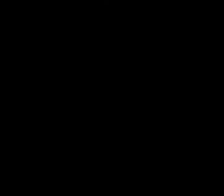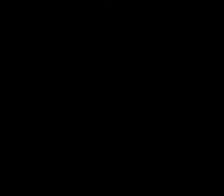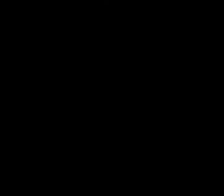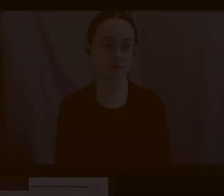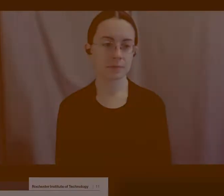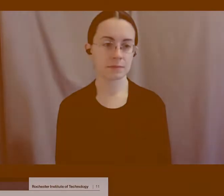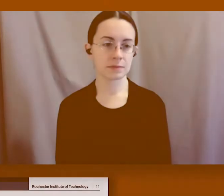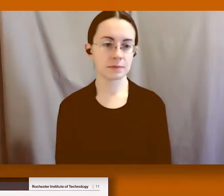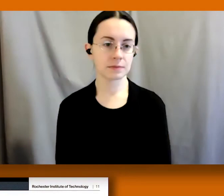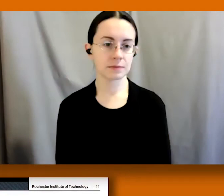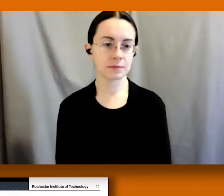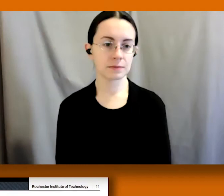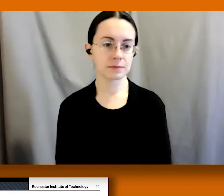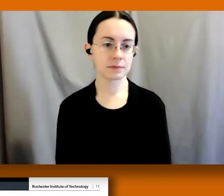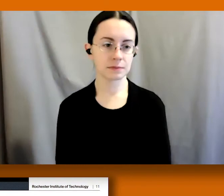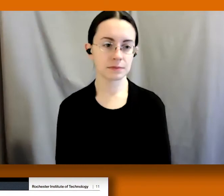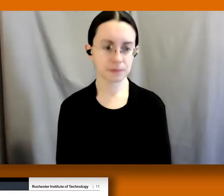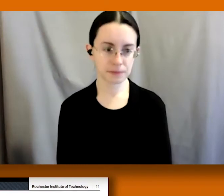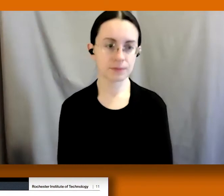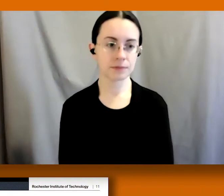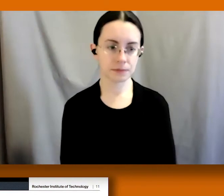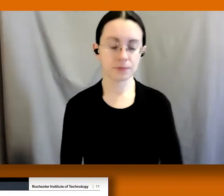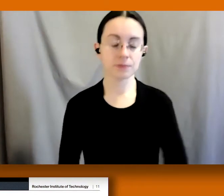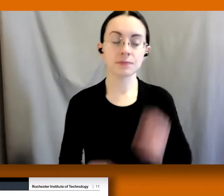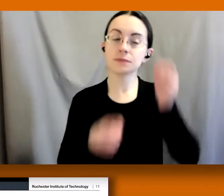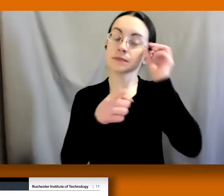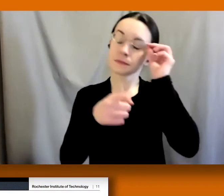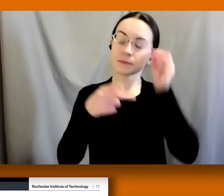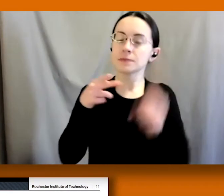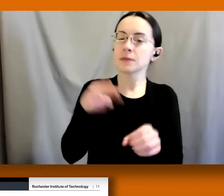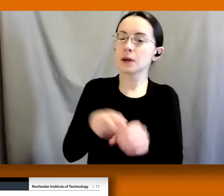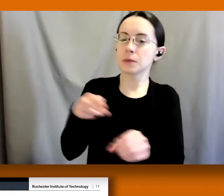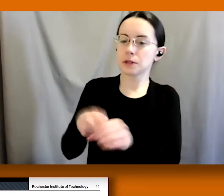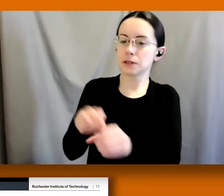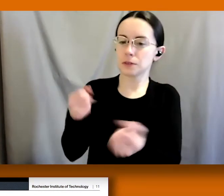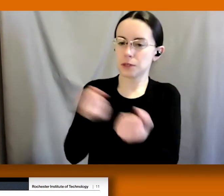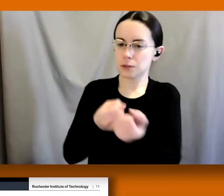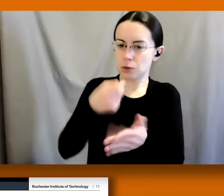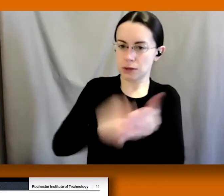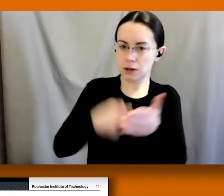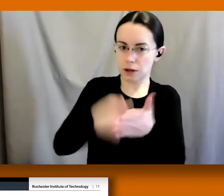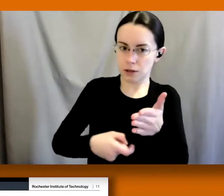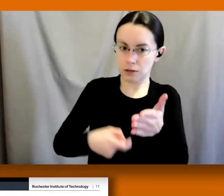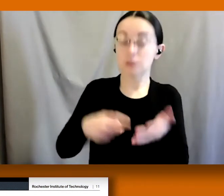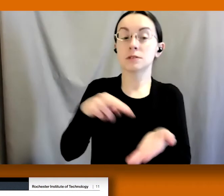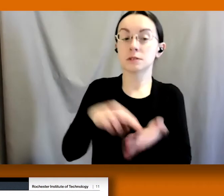Uh, participant support costs are fees paid to, um,